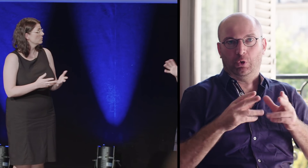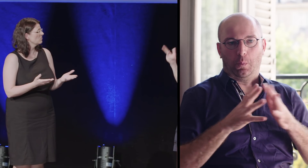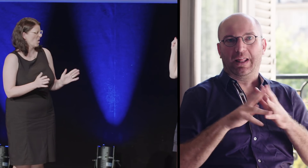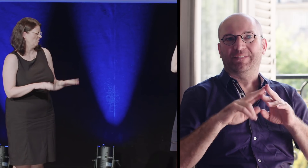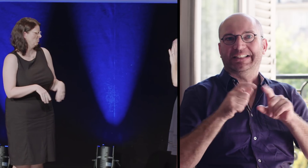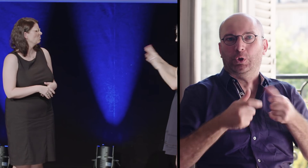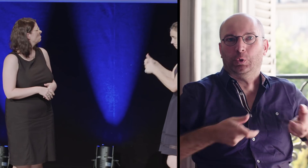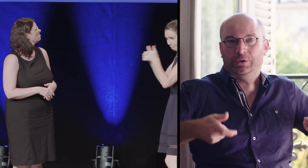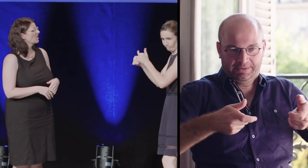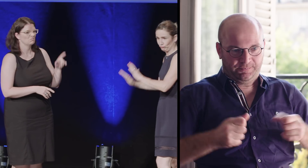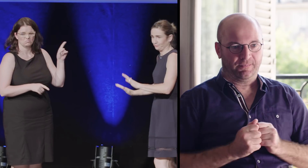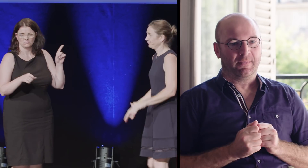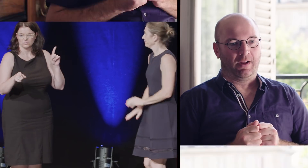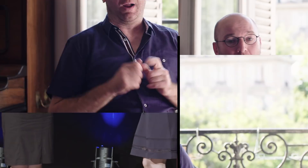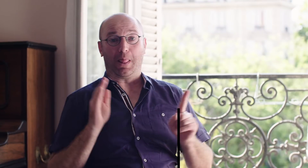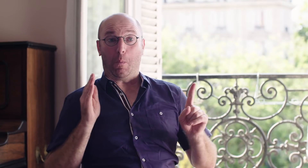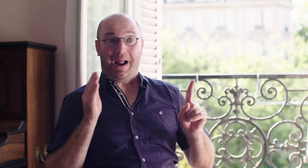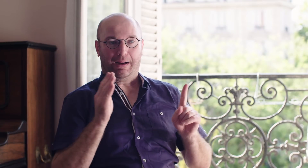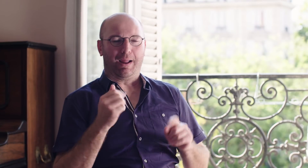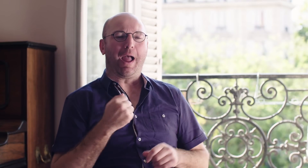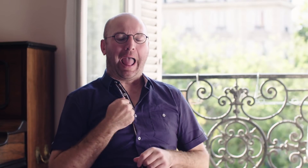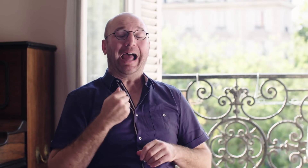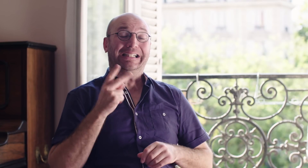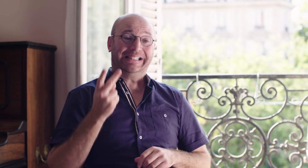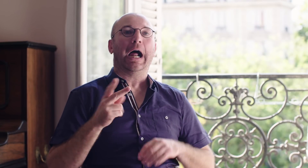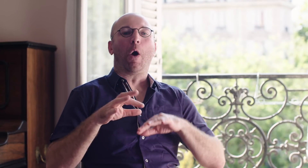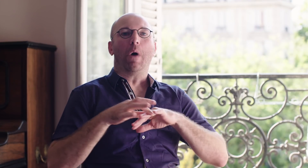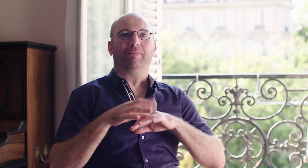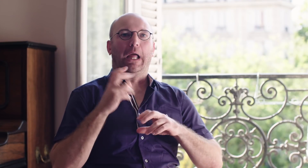and I know Bridget was worried about trying to organise all of that